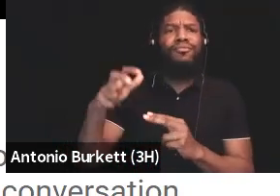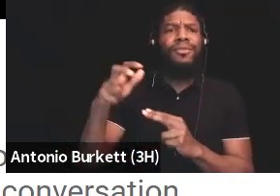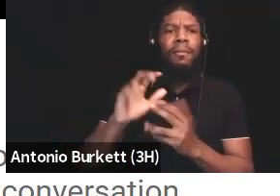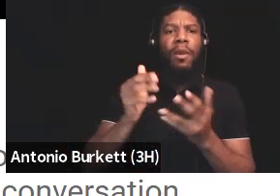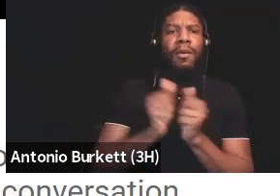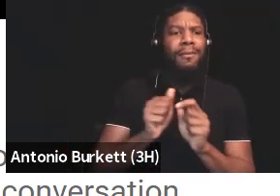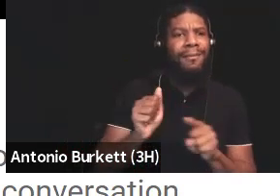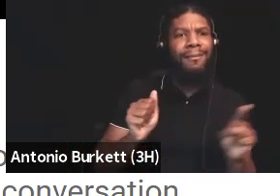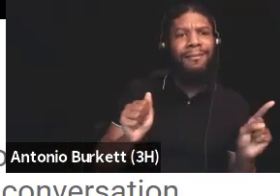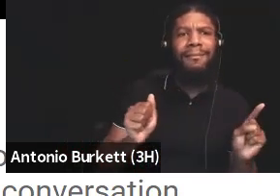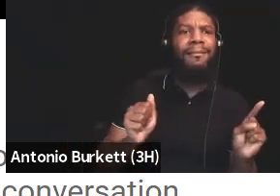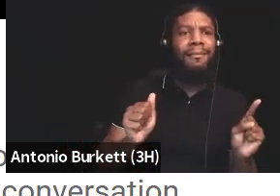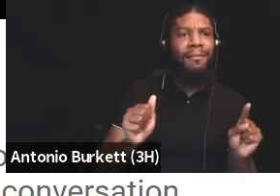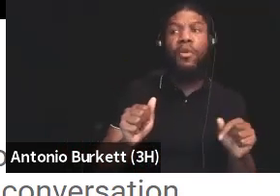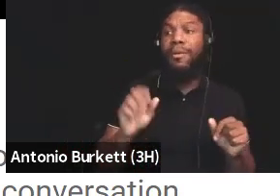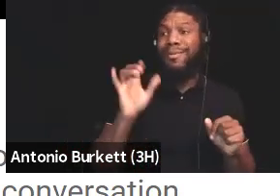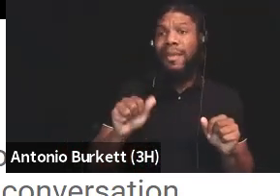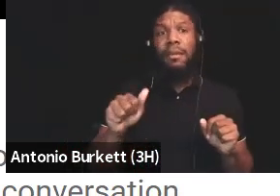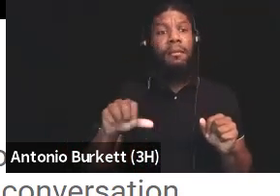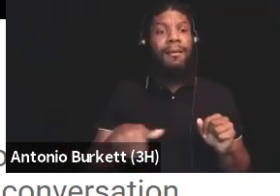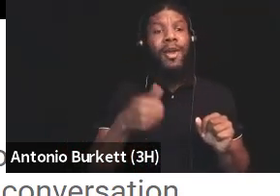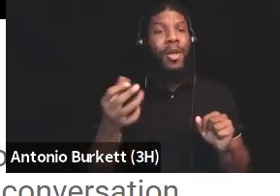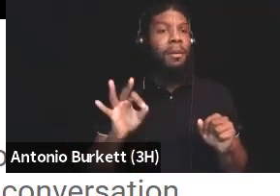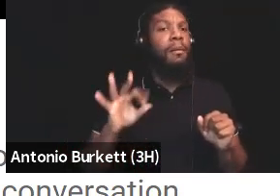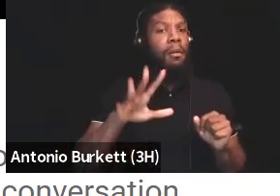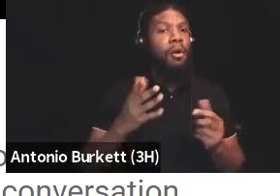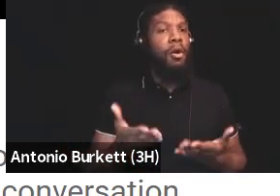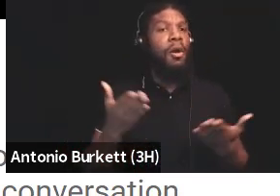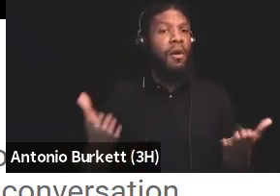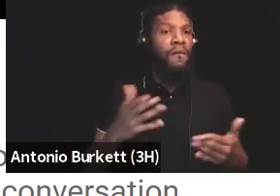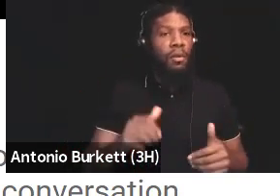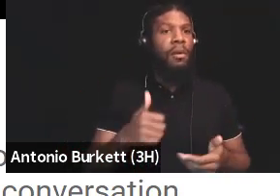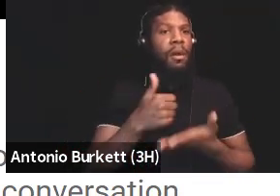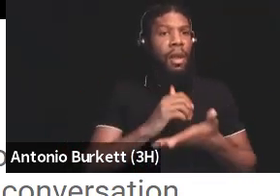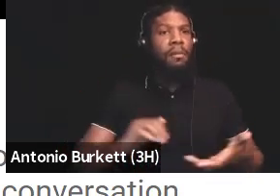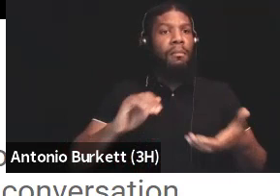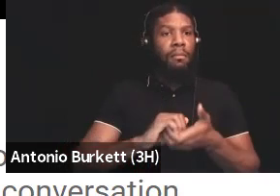you could do to position yourself with faculty. [Heidi] I was gonna say, not just the assignment,